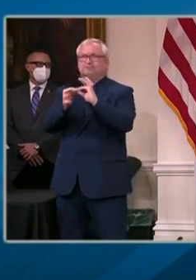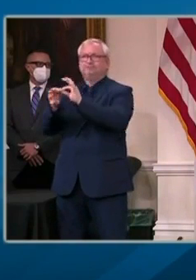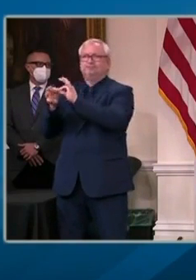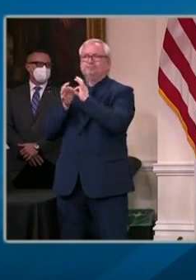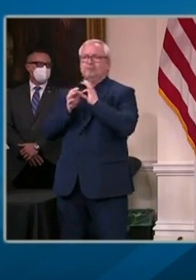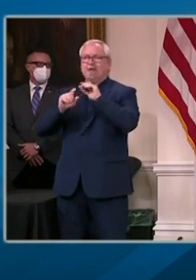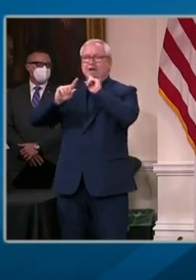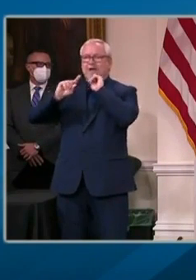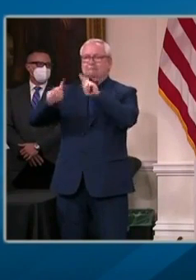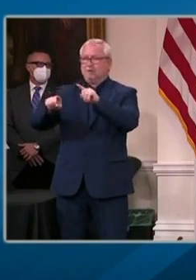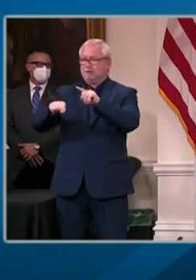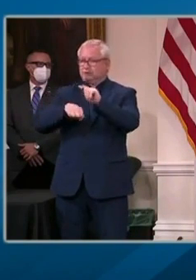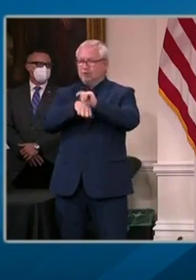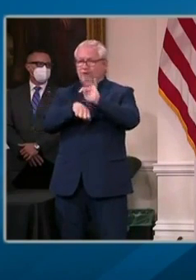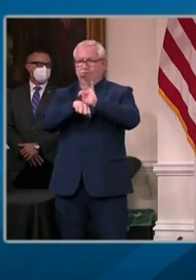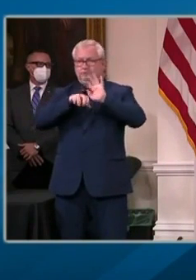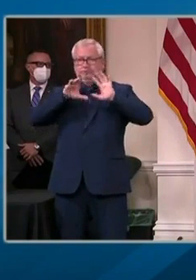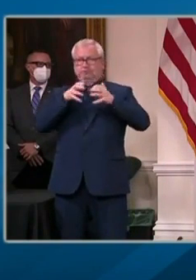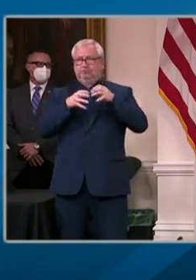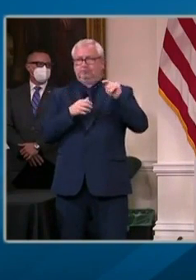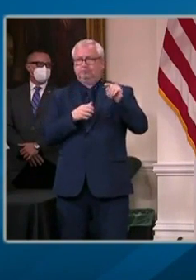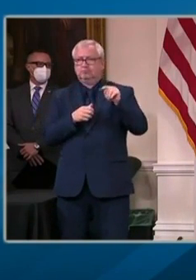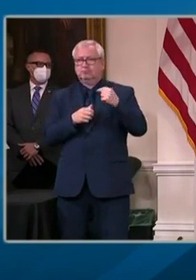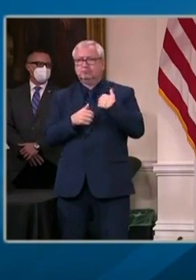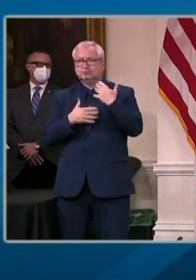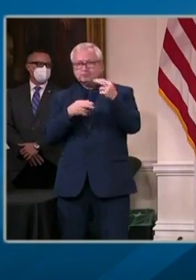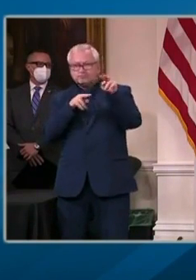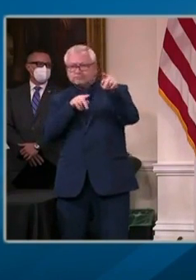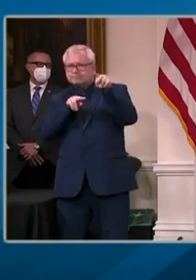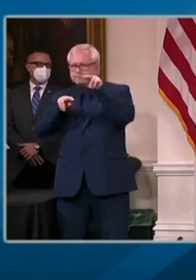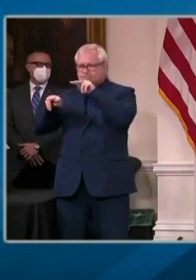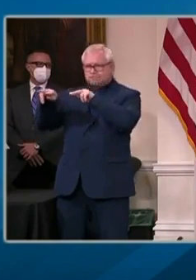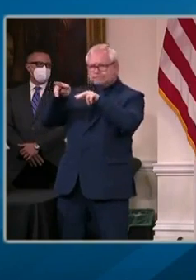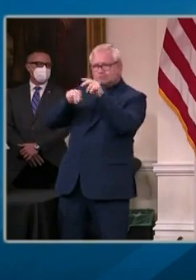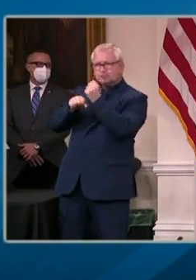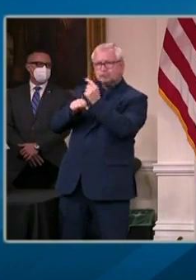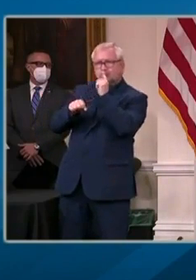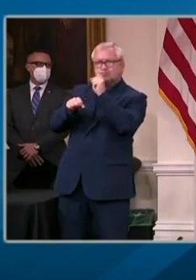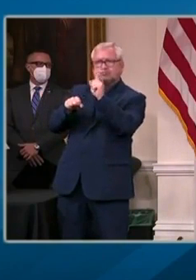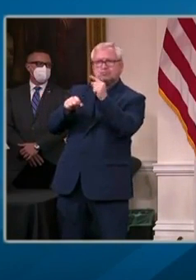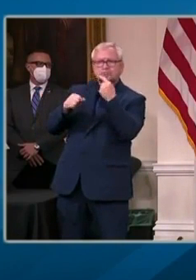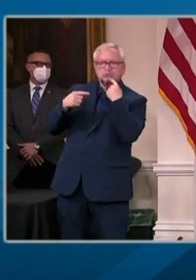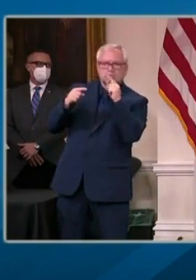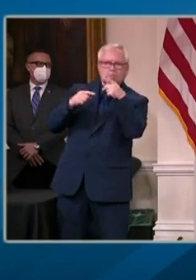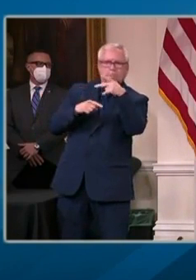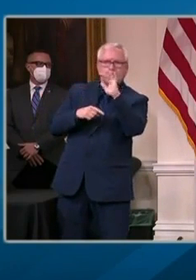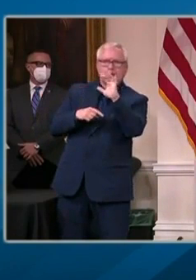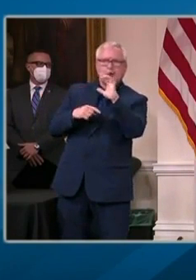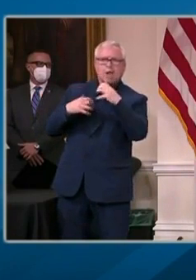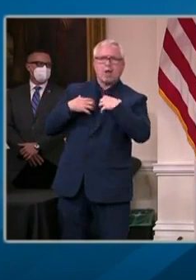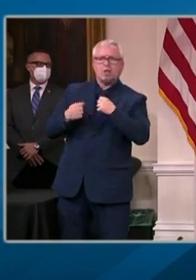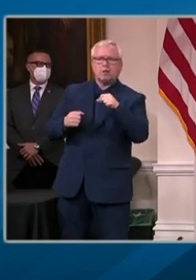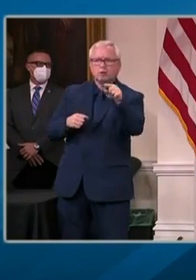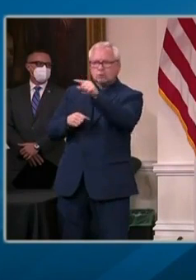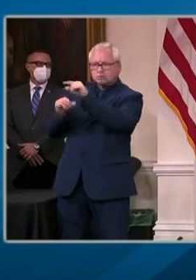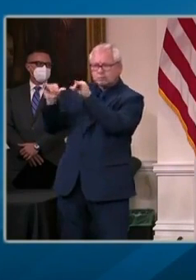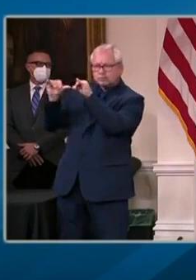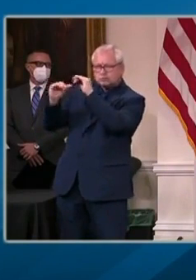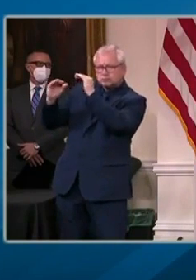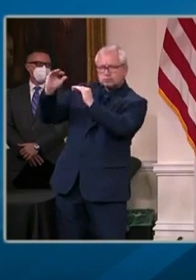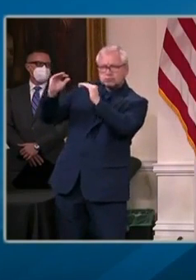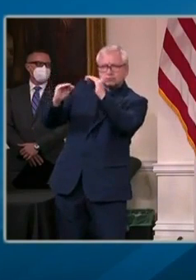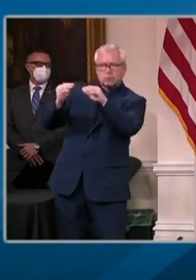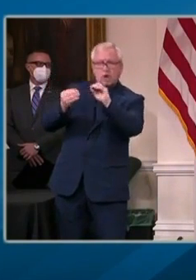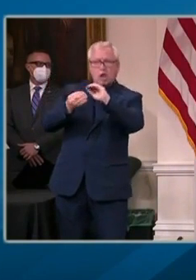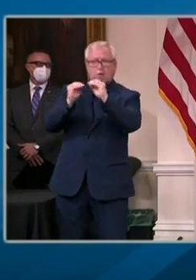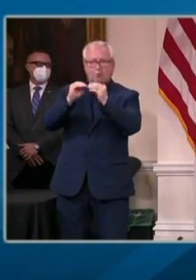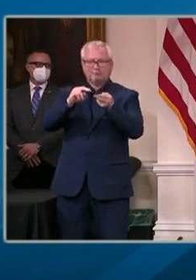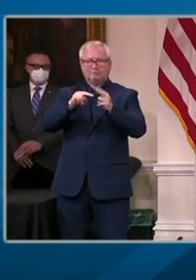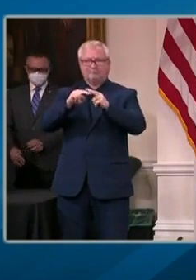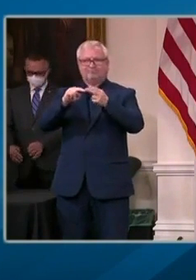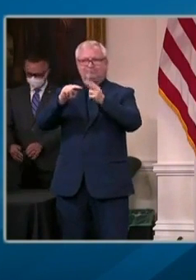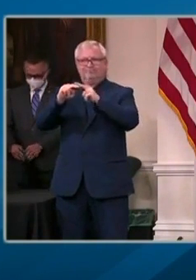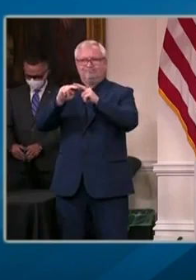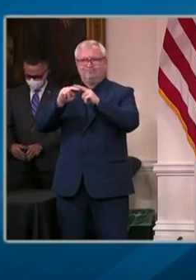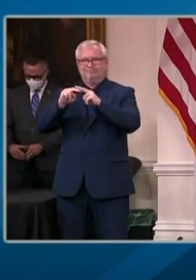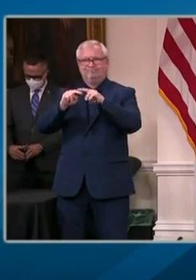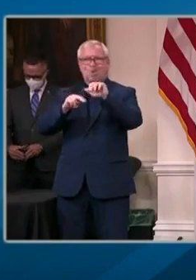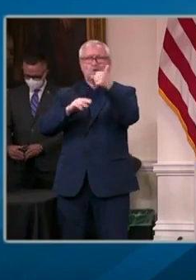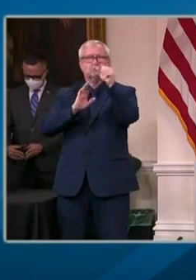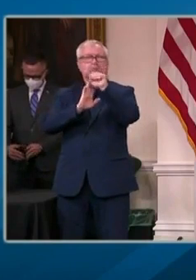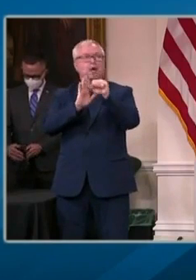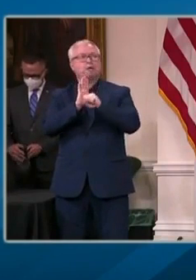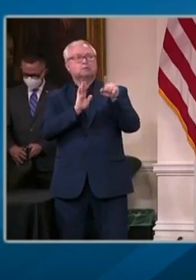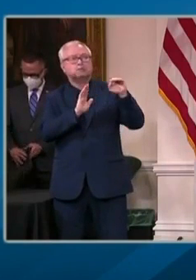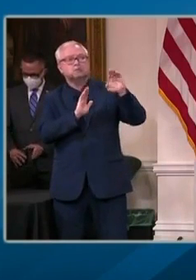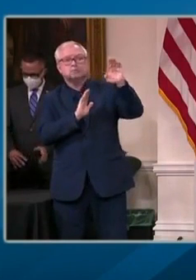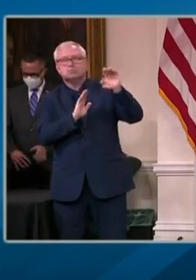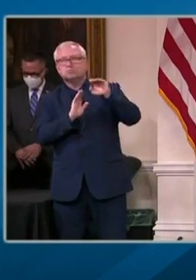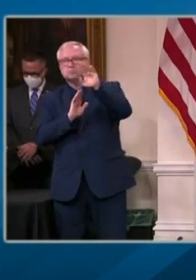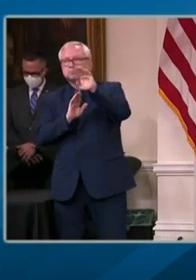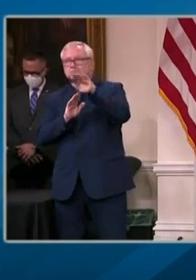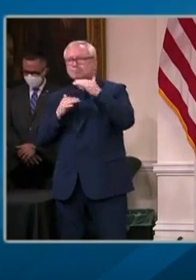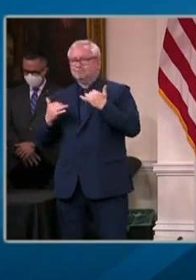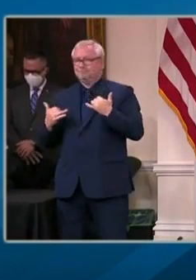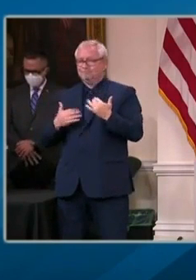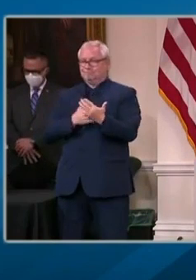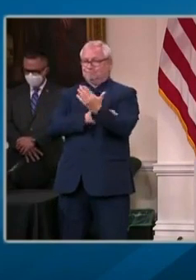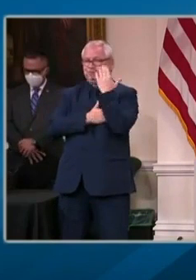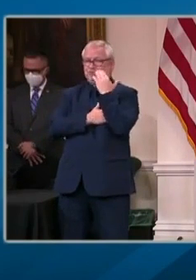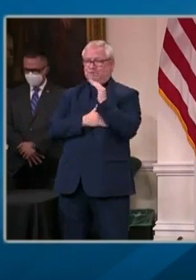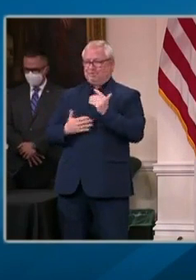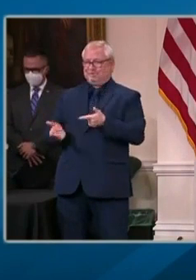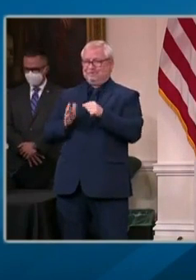THIS MORNING WE CONVENED A UNIFIED TASK FORCE AS WE CONSTANTLY MONITOR ALL OF THE PUBLIC HEALTH METRICS IN MARYLAND AND SPIKING NUMBERS IN STATES ACROSS THE COUNTRY.